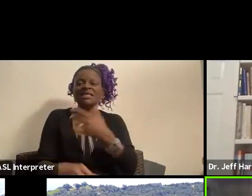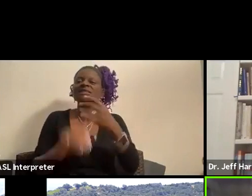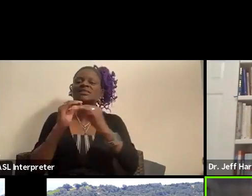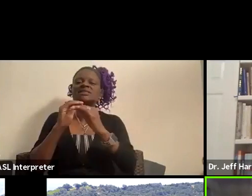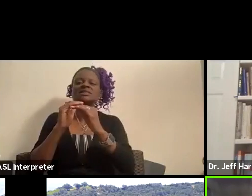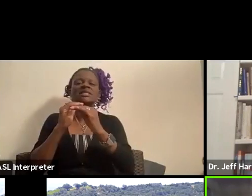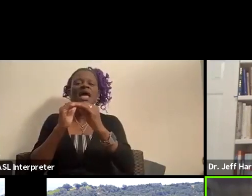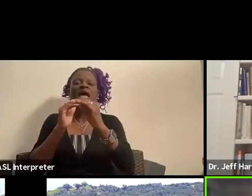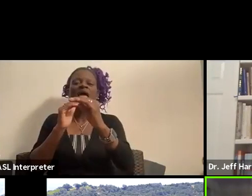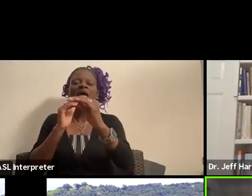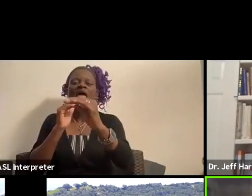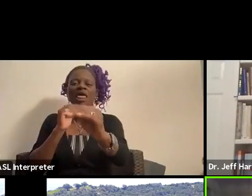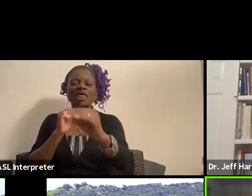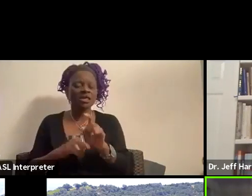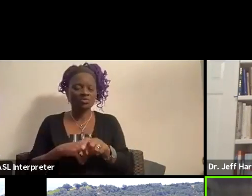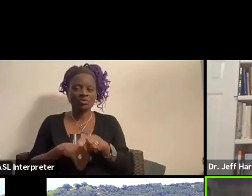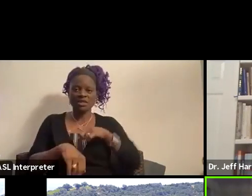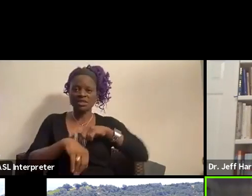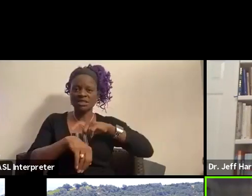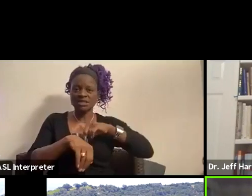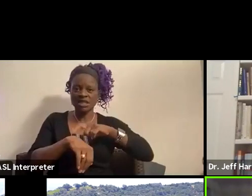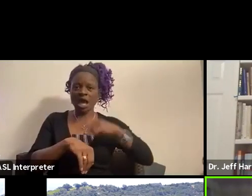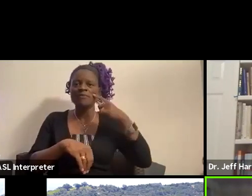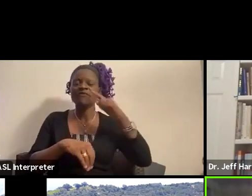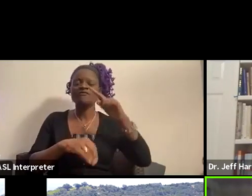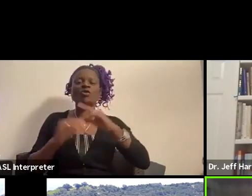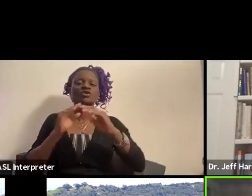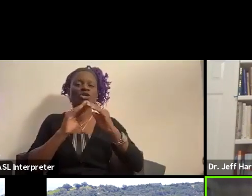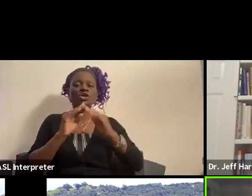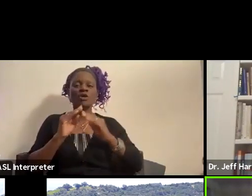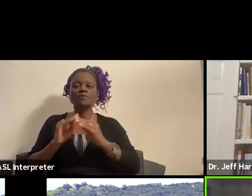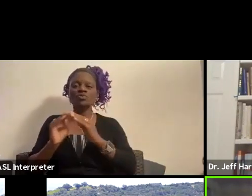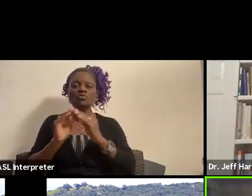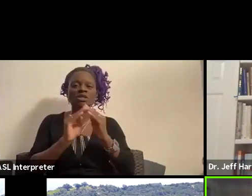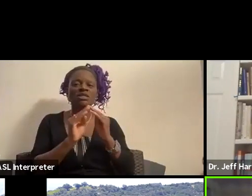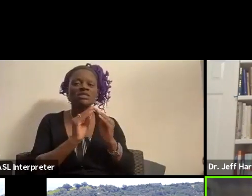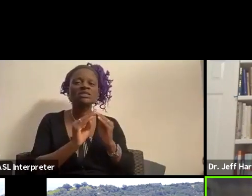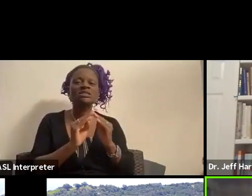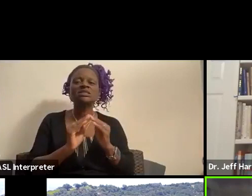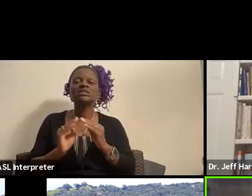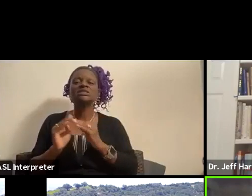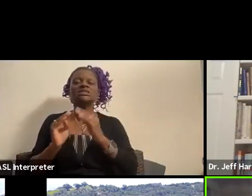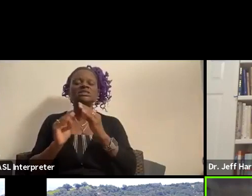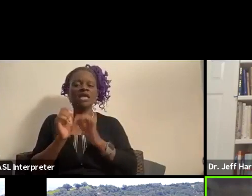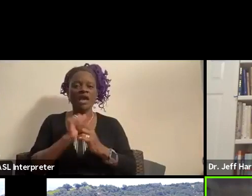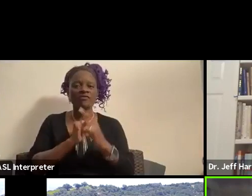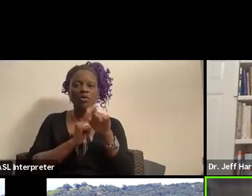And for the community's sake, it's better for us to all still really adhere to those mitigation